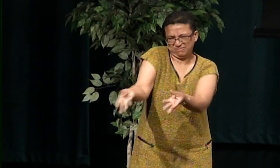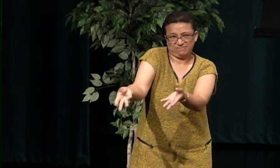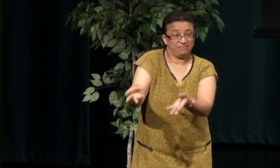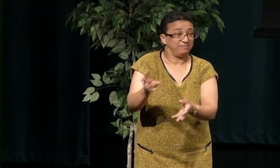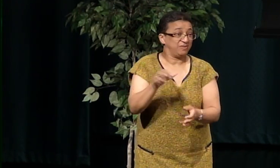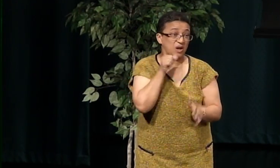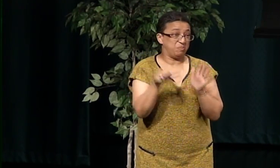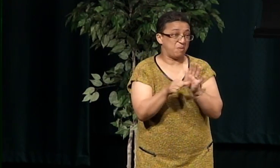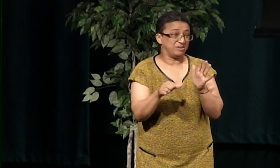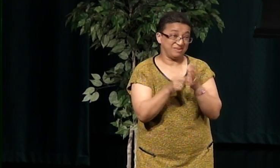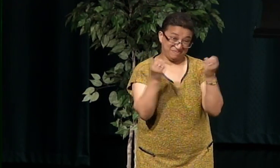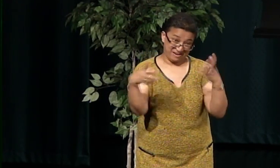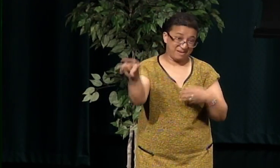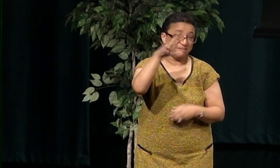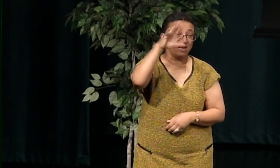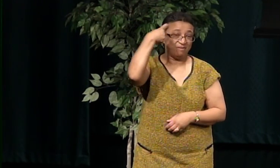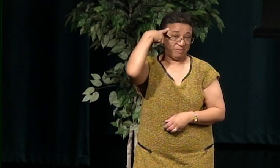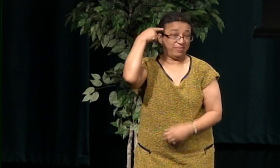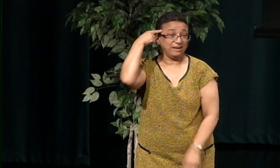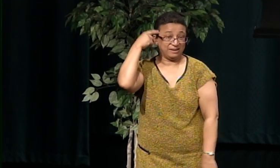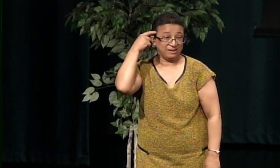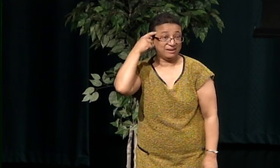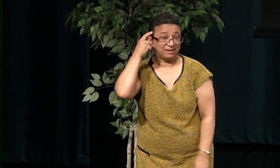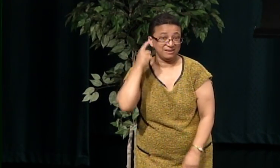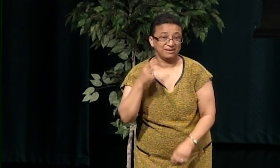The deaf, young child, they thought it was an absolute waste of money.